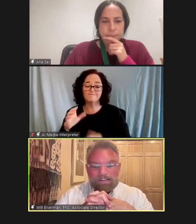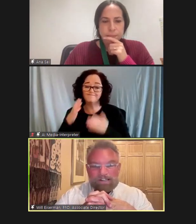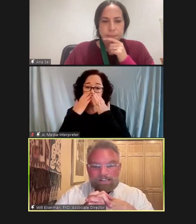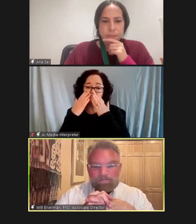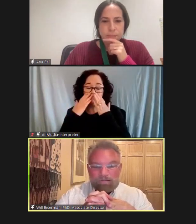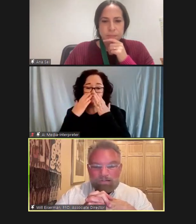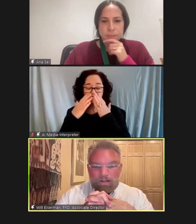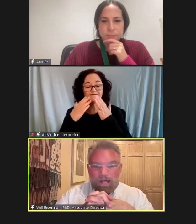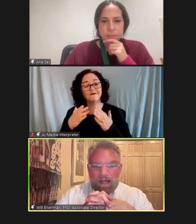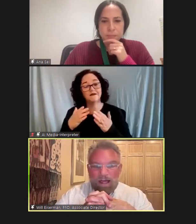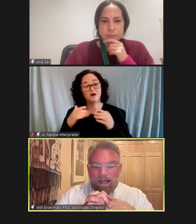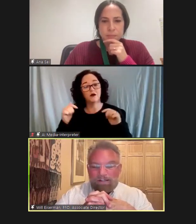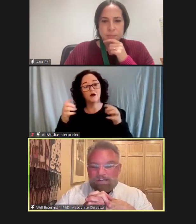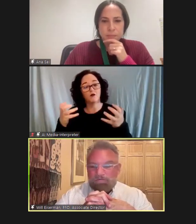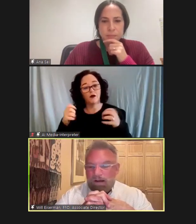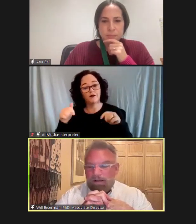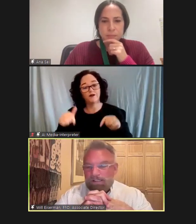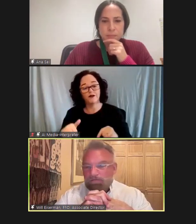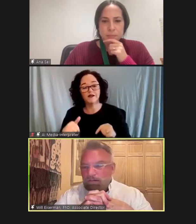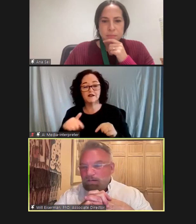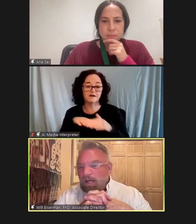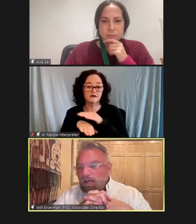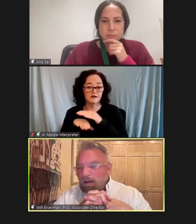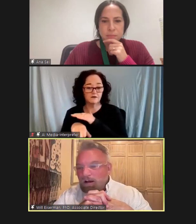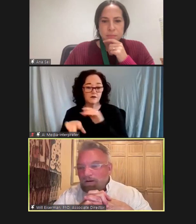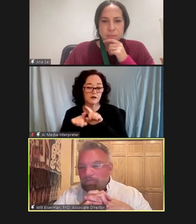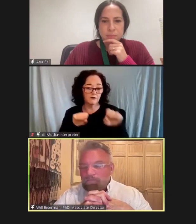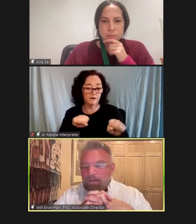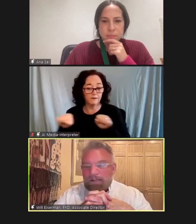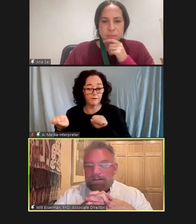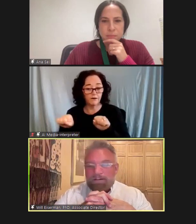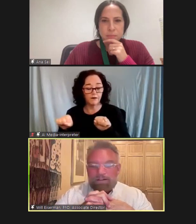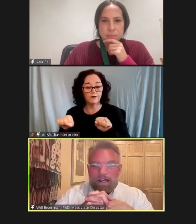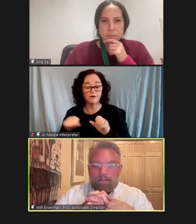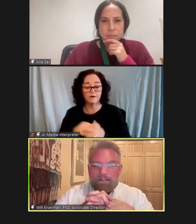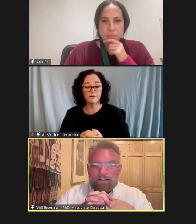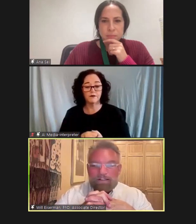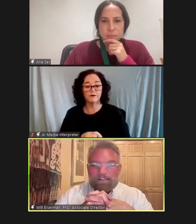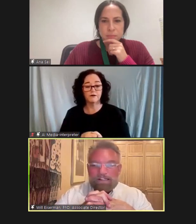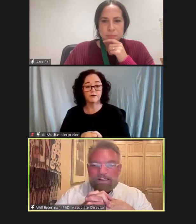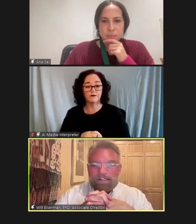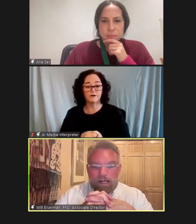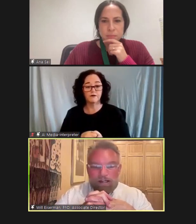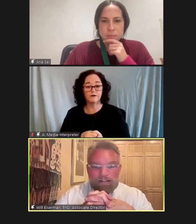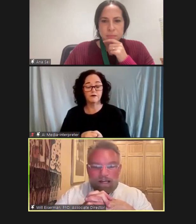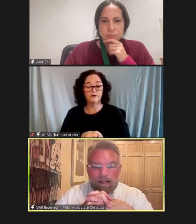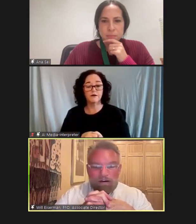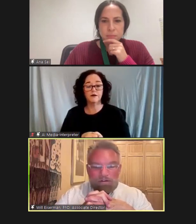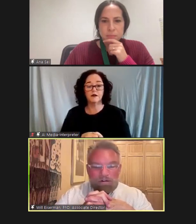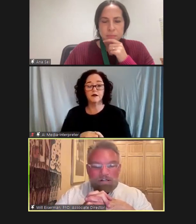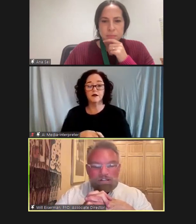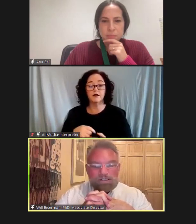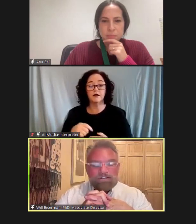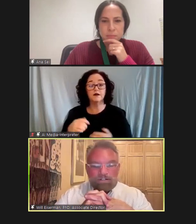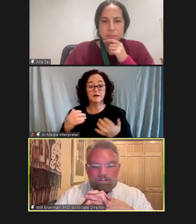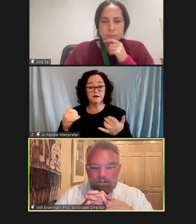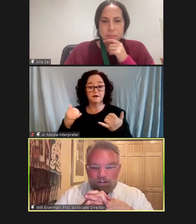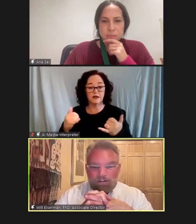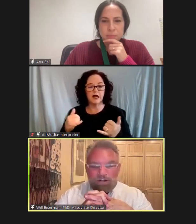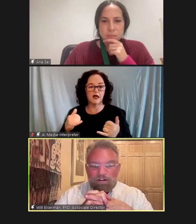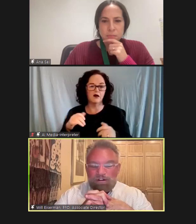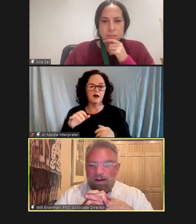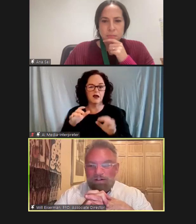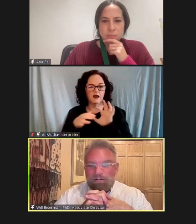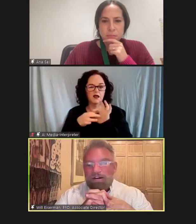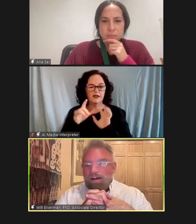accessible as possible um it that link